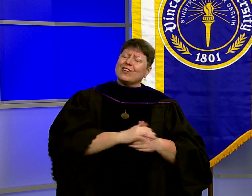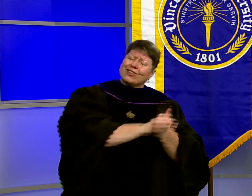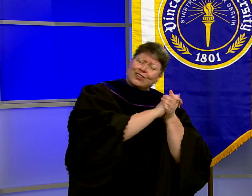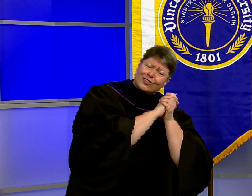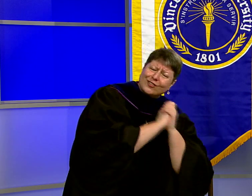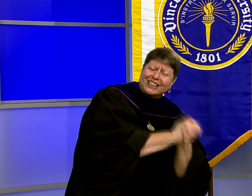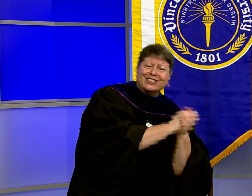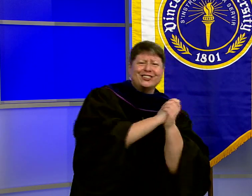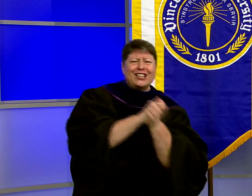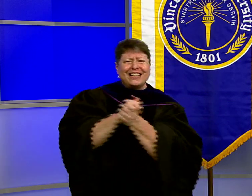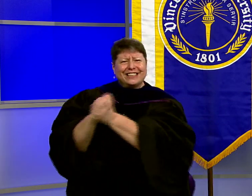congratulations